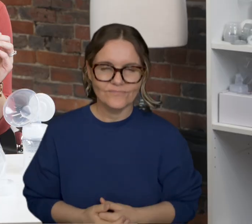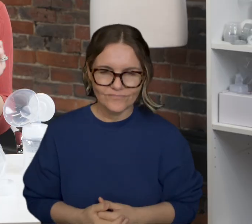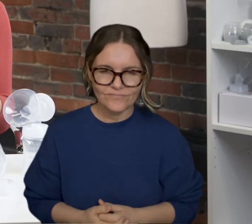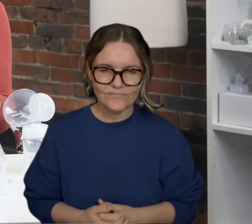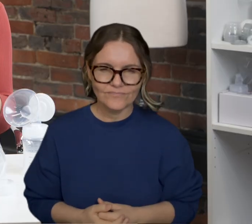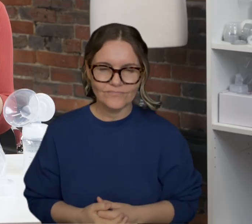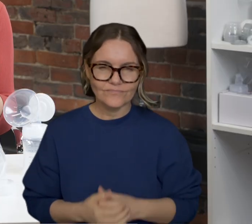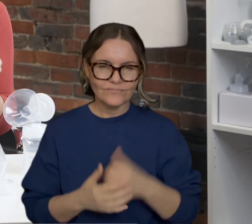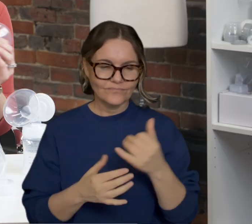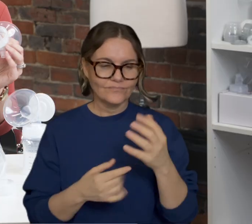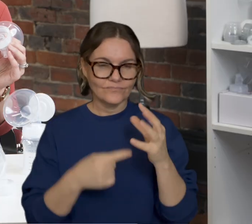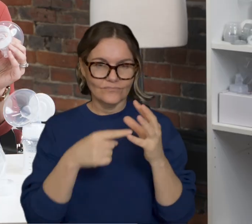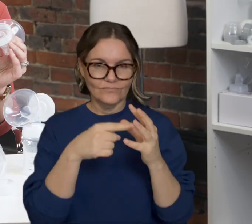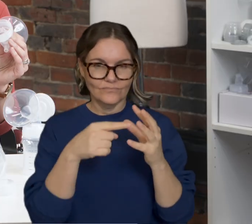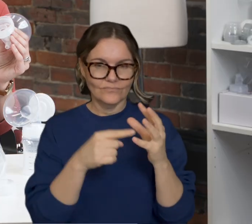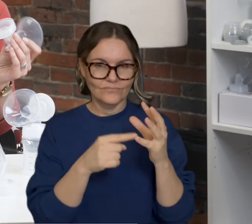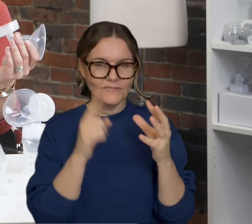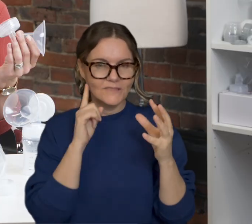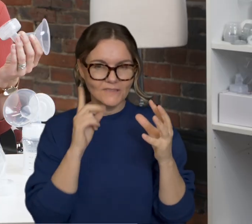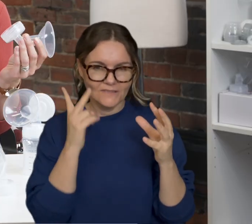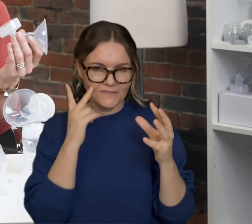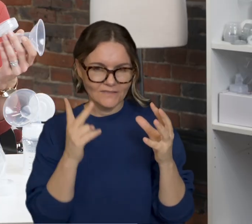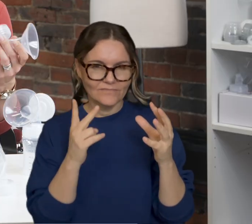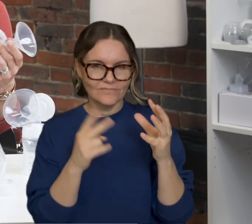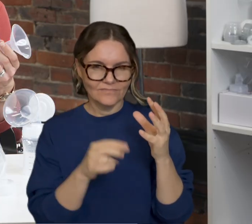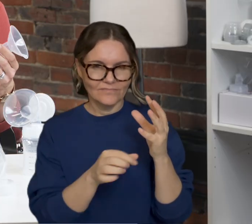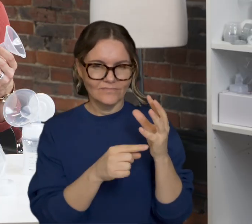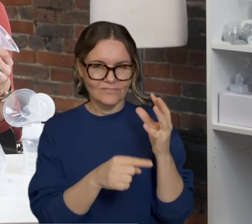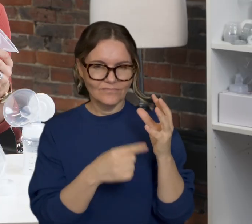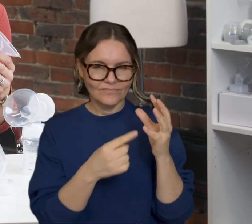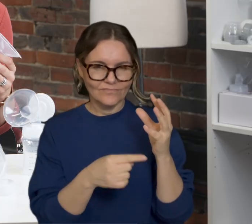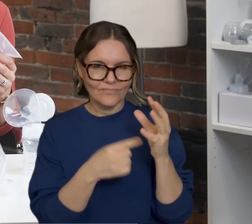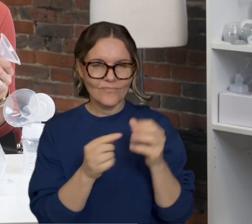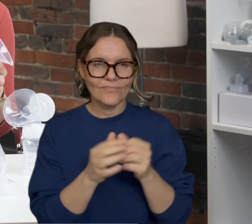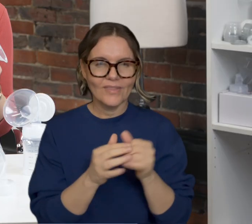see there's a little circle on the bottom and that is where the duckbill valve goes and your